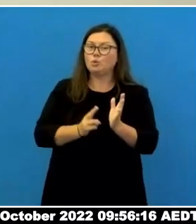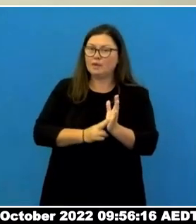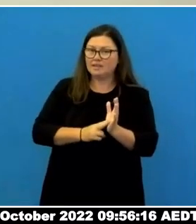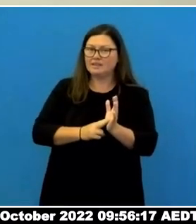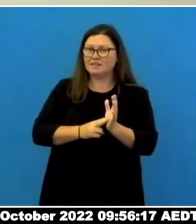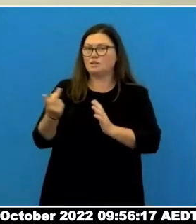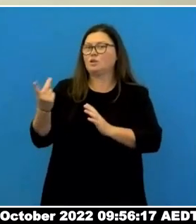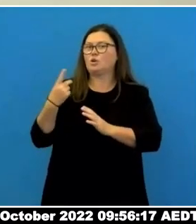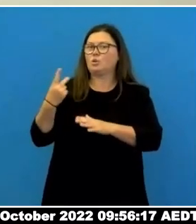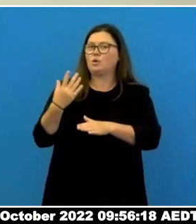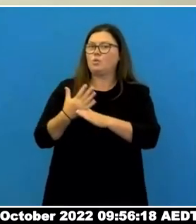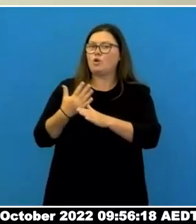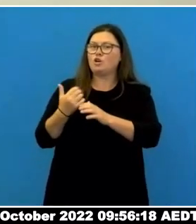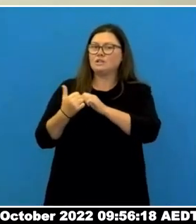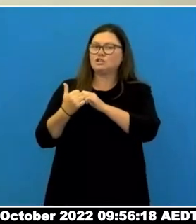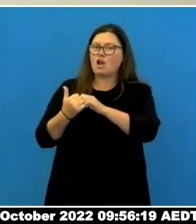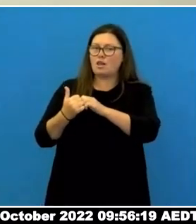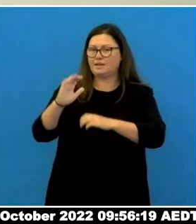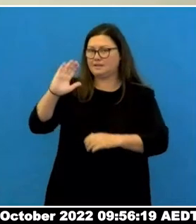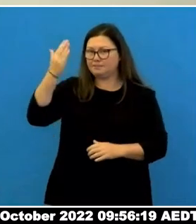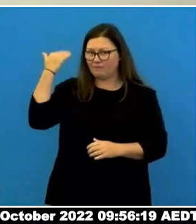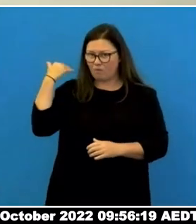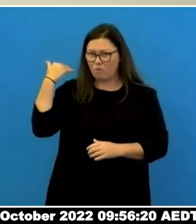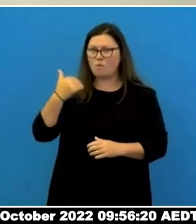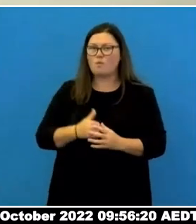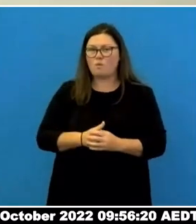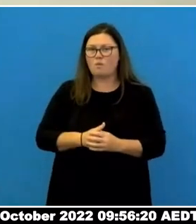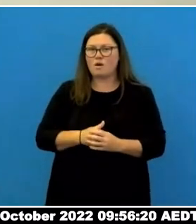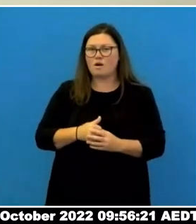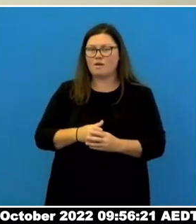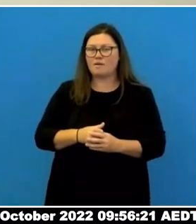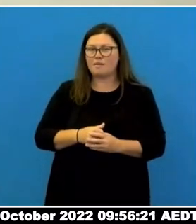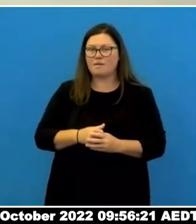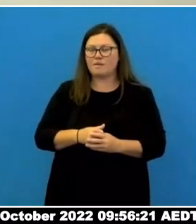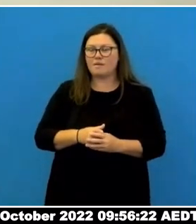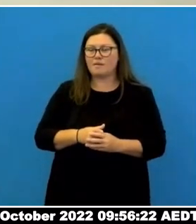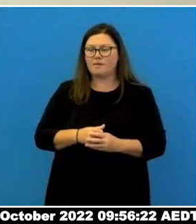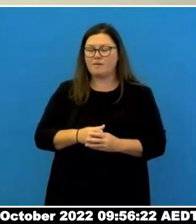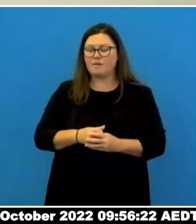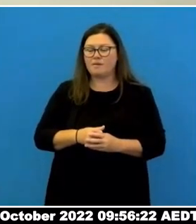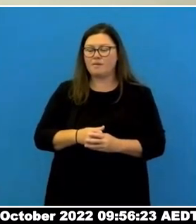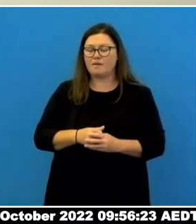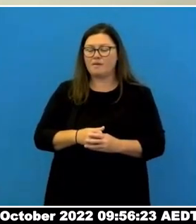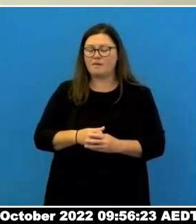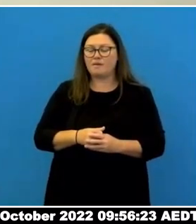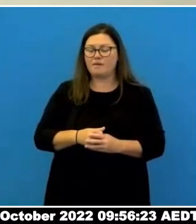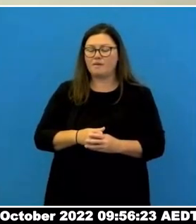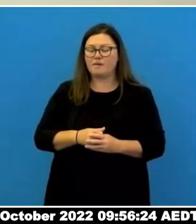on this illustrious role as the Royal Commissioner. And to you, Commissioner Bennett, I read your background,